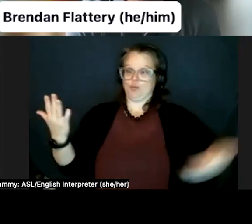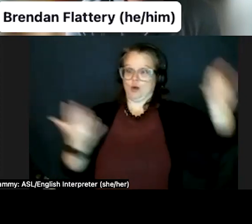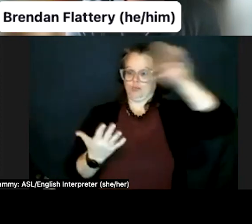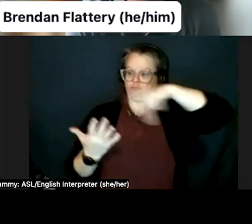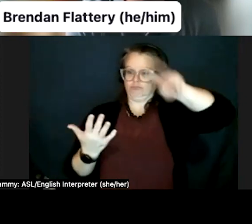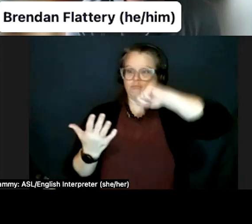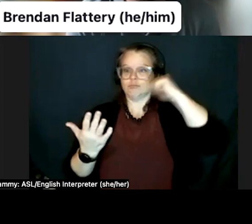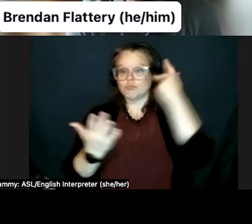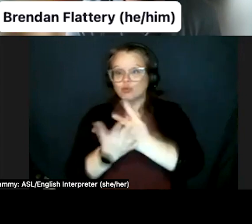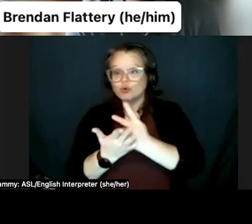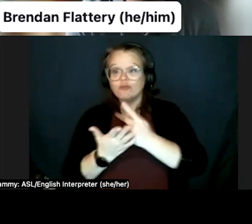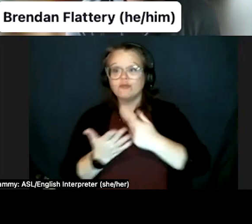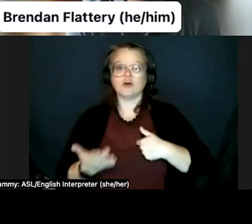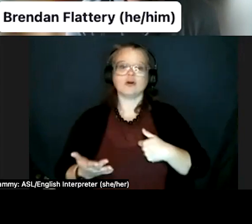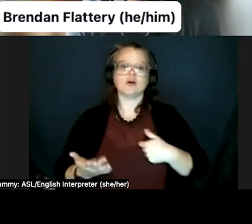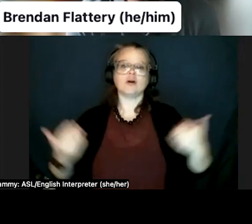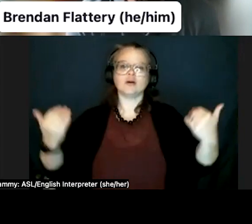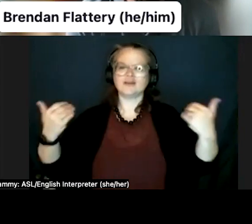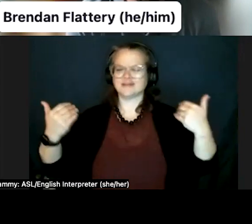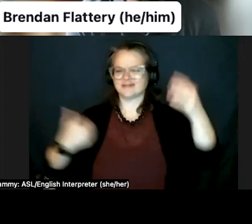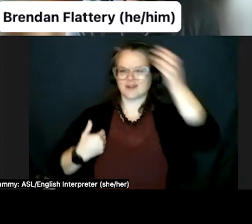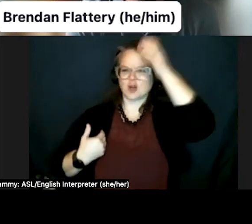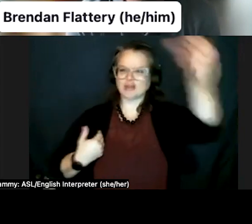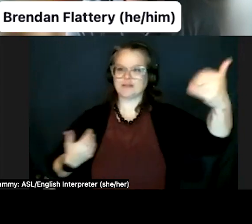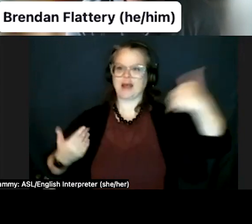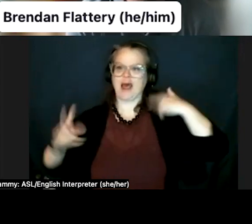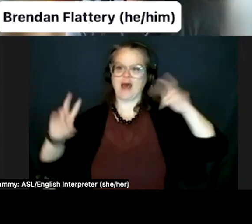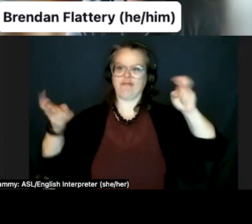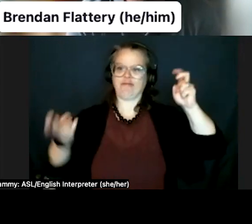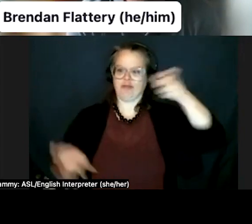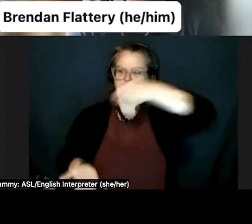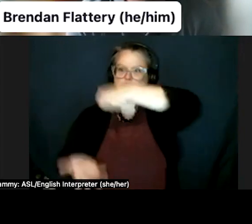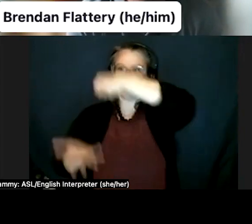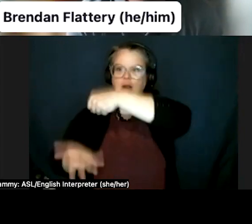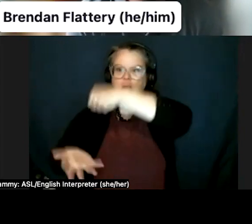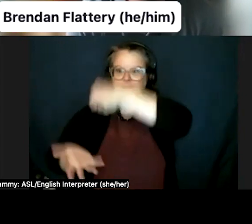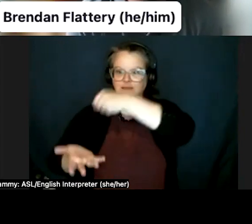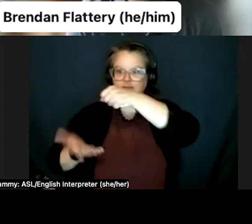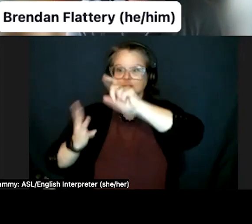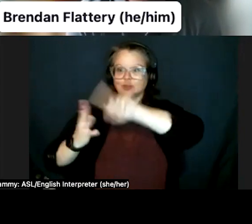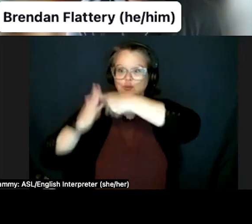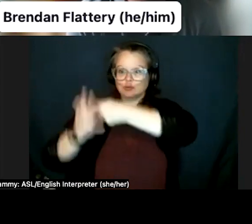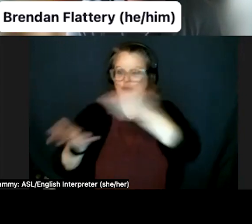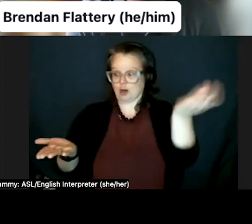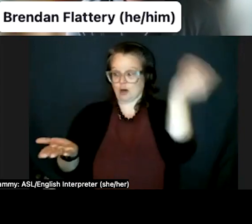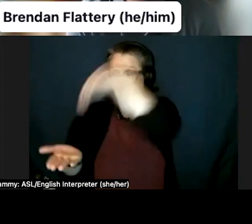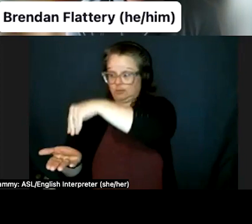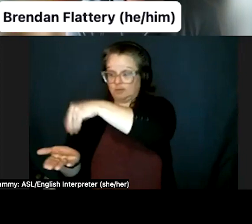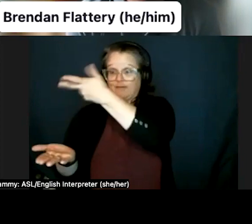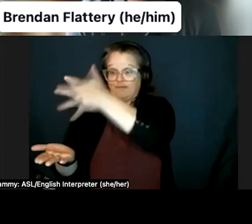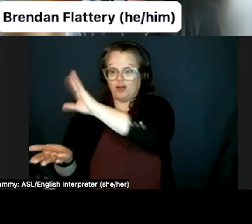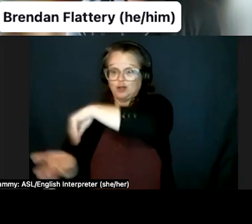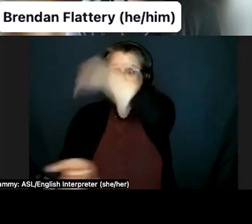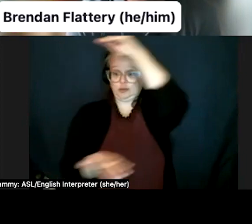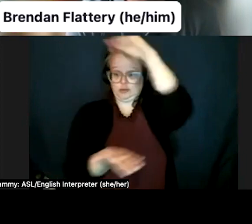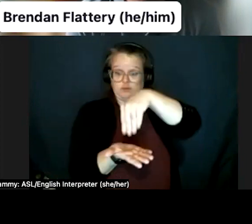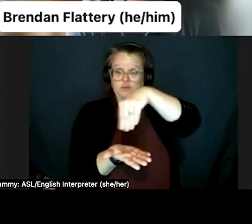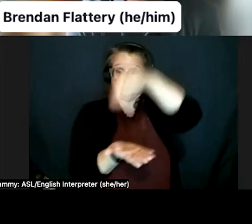You can assign priorities and just take notes of what stages everybody's in as well. In the notes,